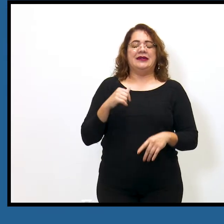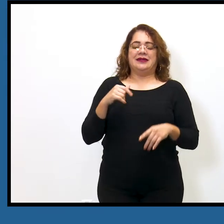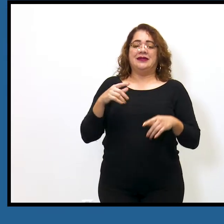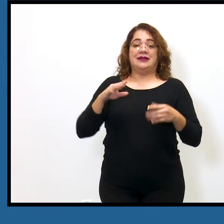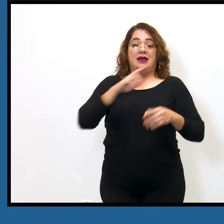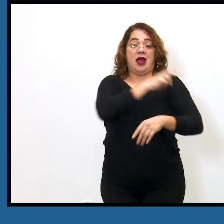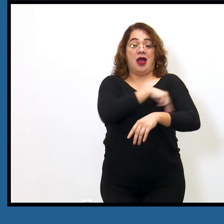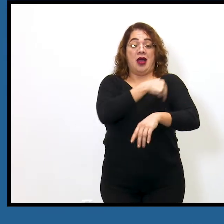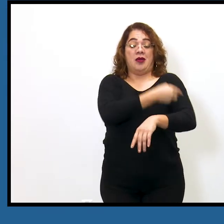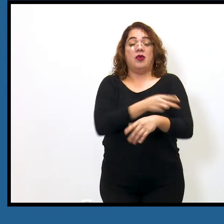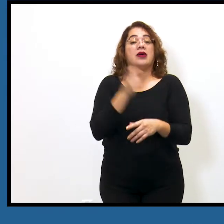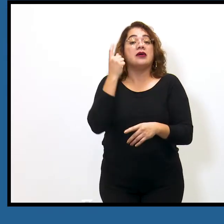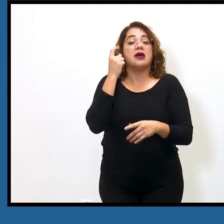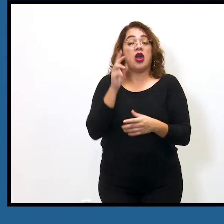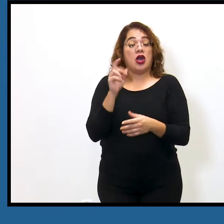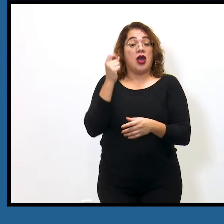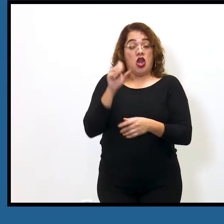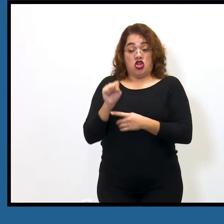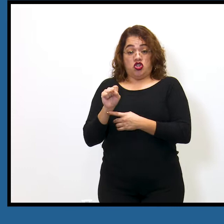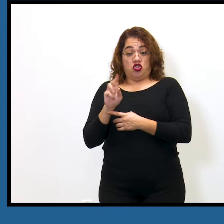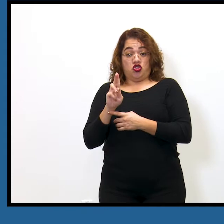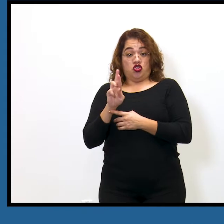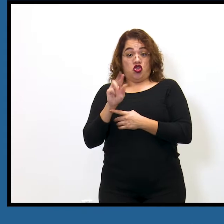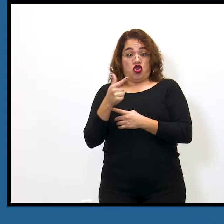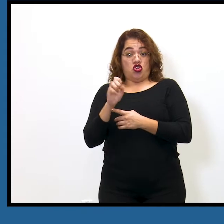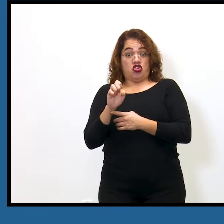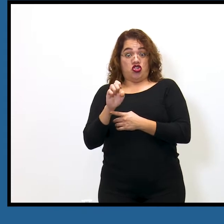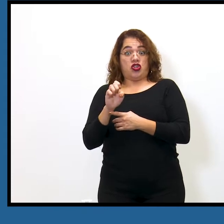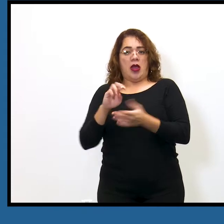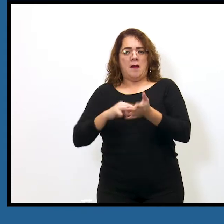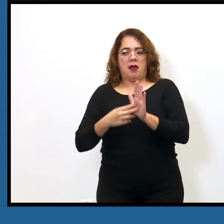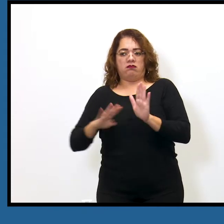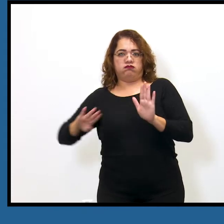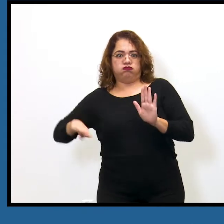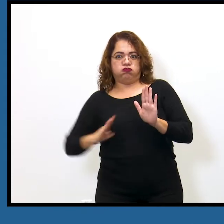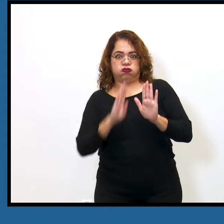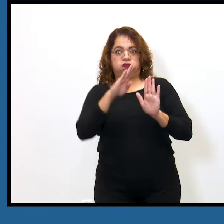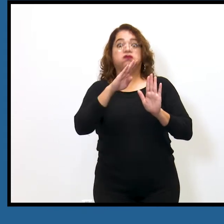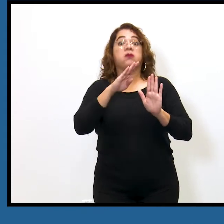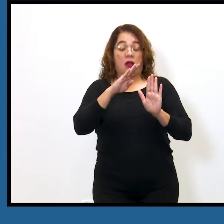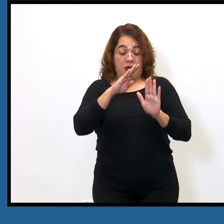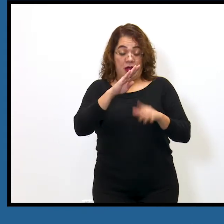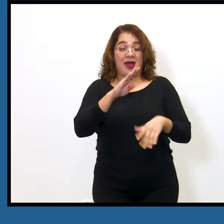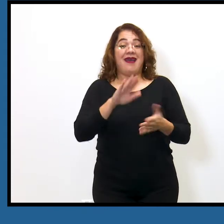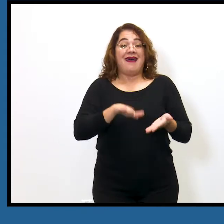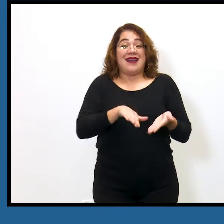about two weeks after a surge begins and then that deaths typically follow two weeks after that.